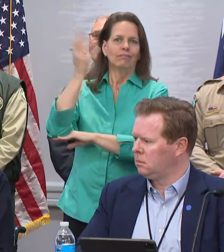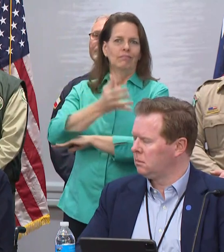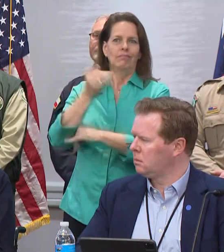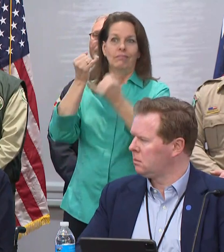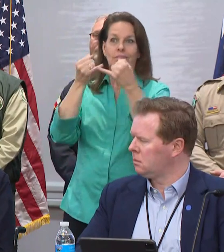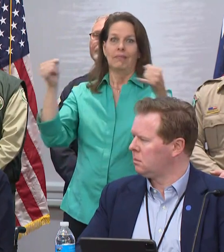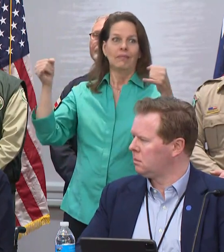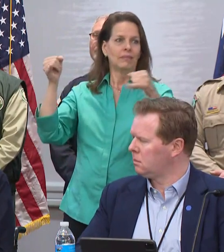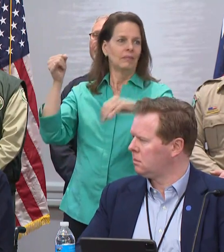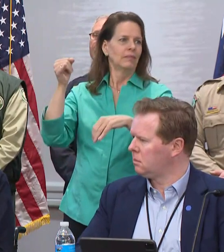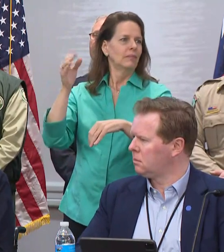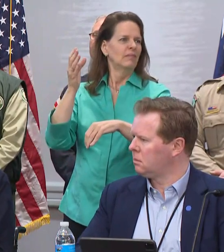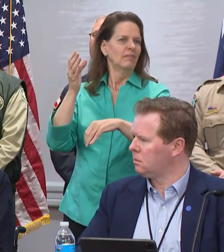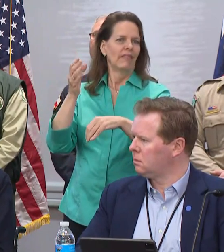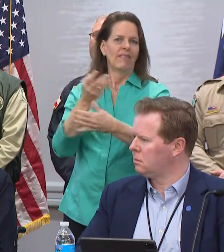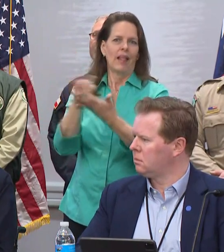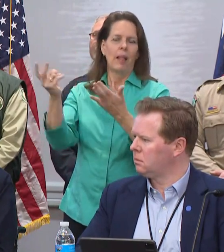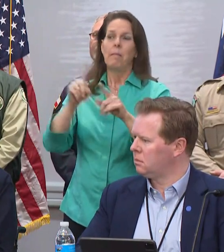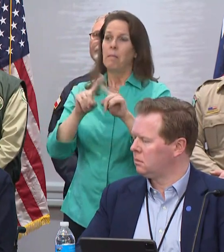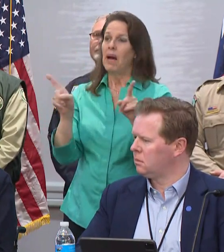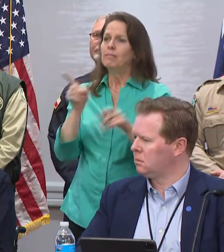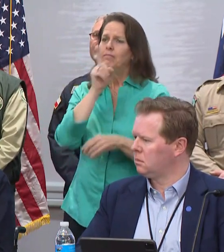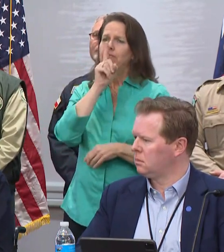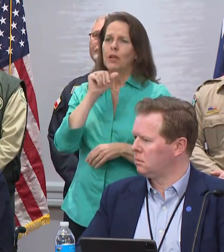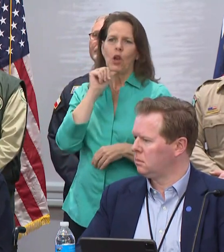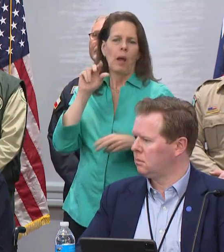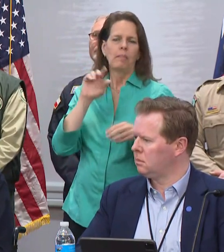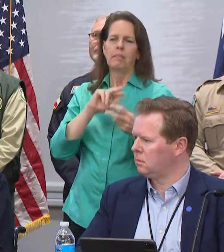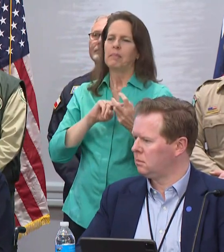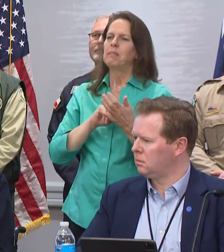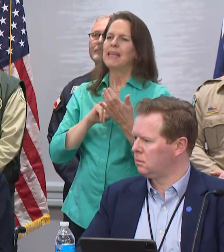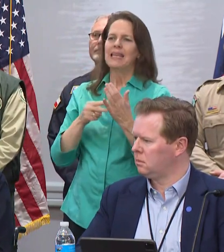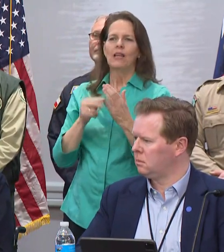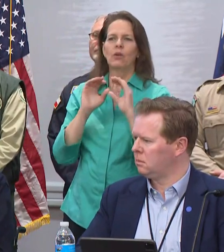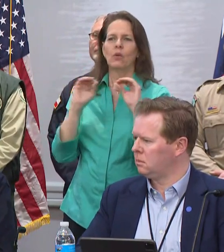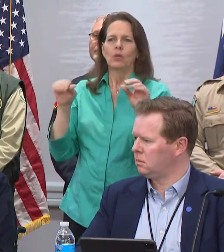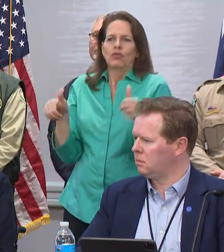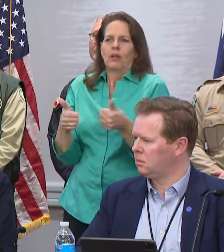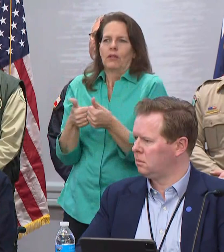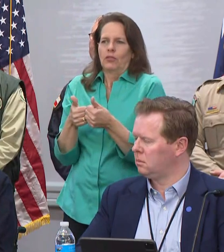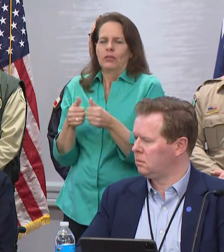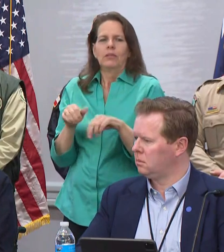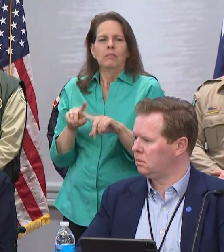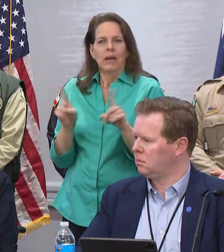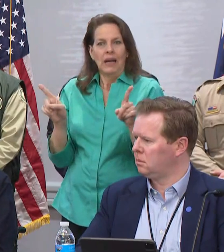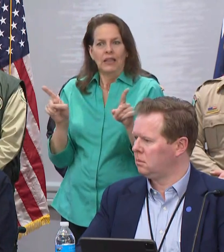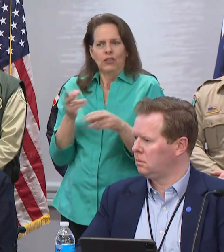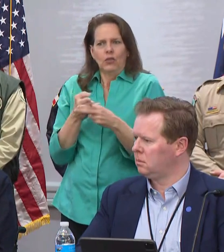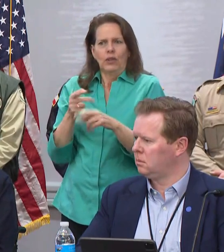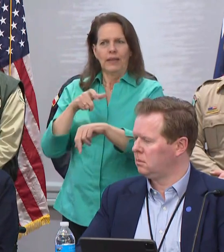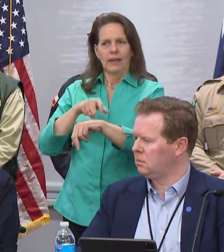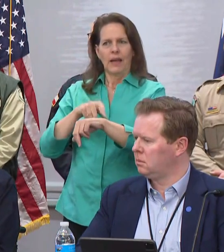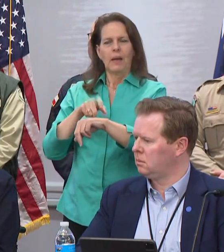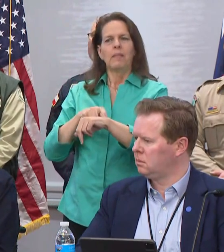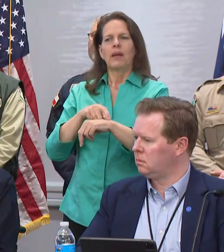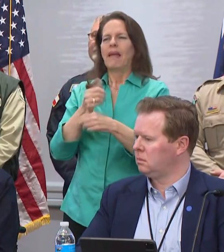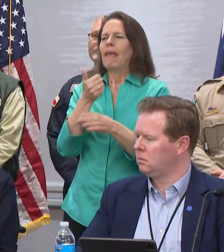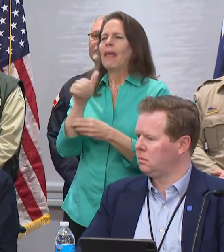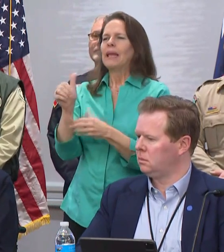That doesn't mean that there are challenges with the power grid in the state of Texas. It means that for a short period of time, a particular neighborhood